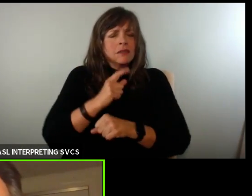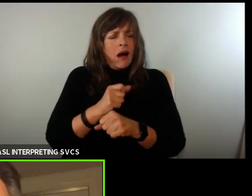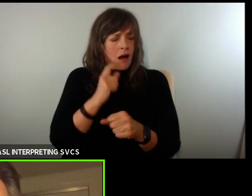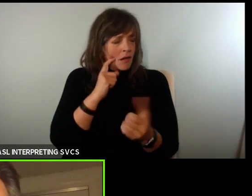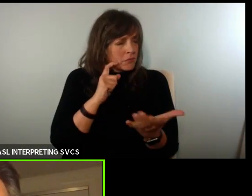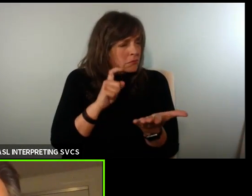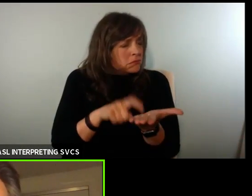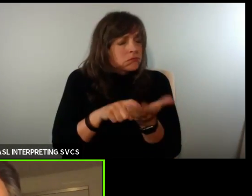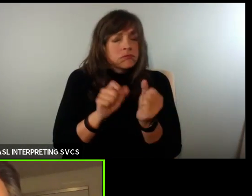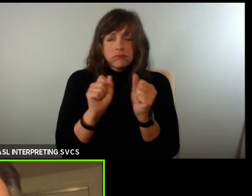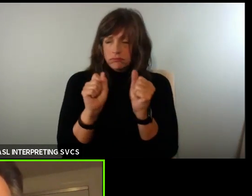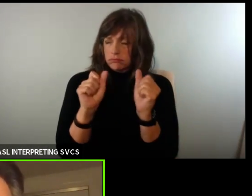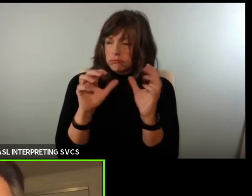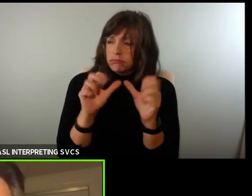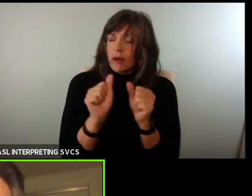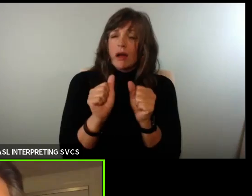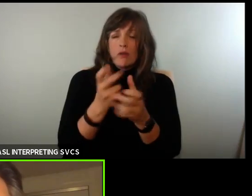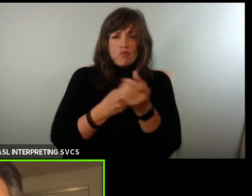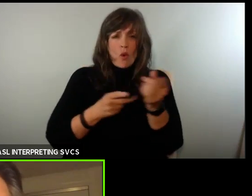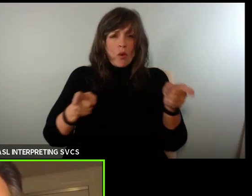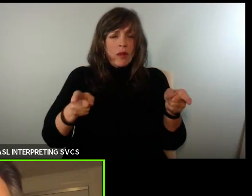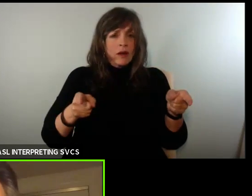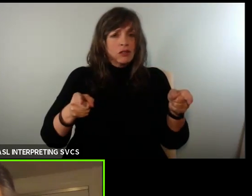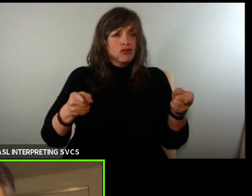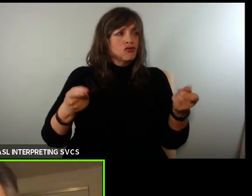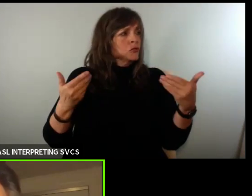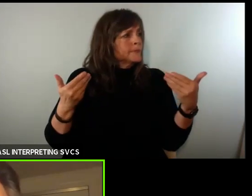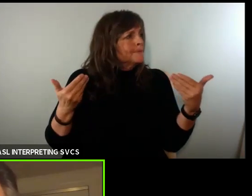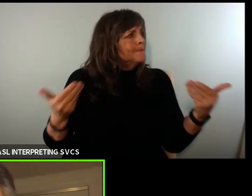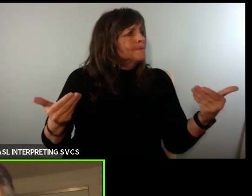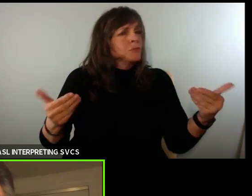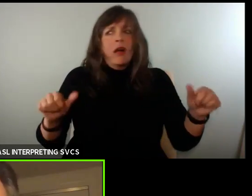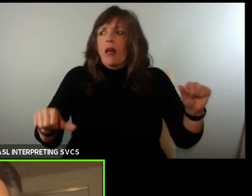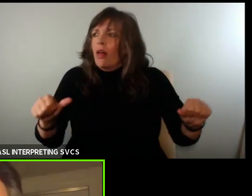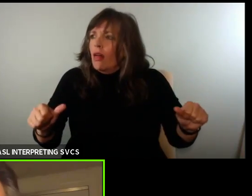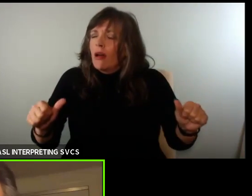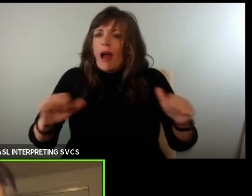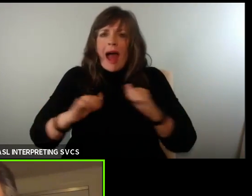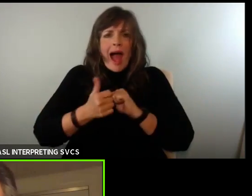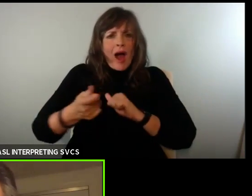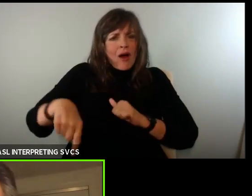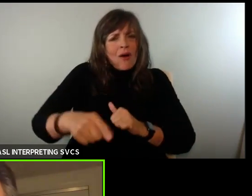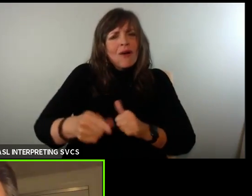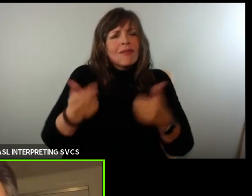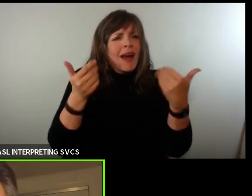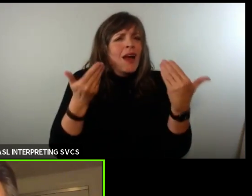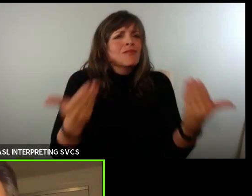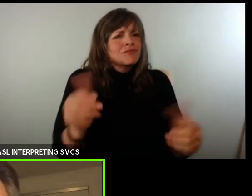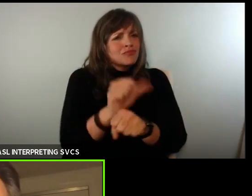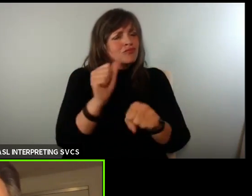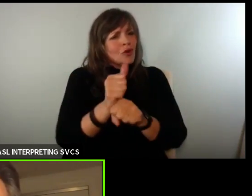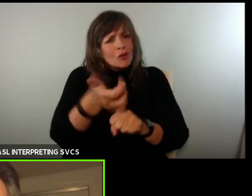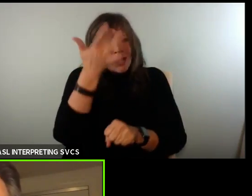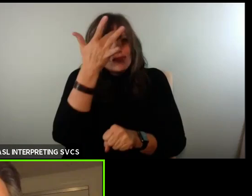in both sectors have lept into the uncertainty of these dizzying days, how they worked with intelligence and humanity and creativity to engage the myriad of problems